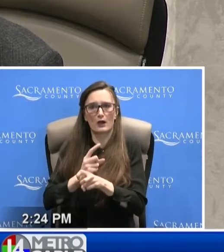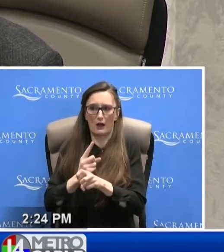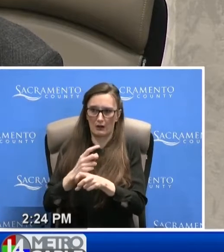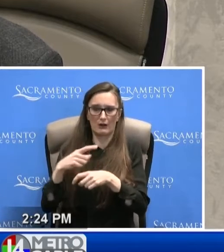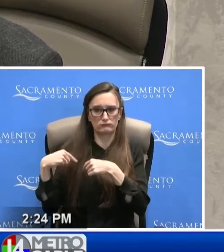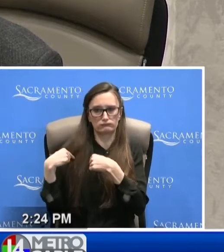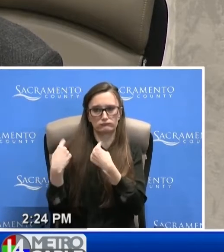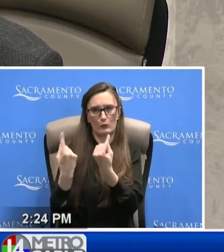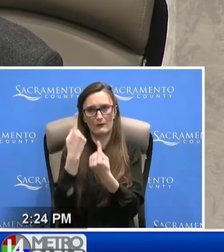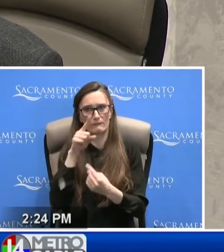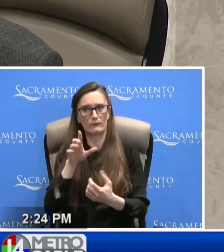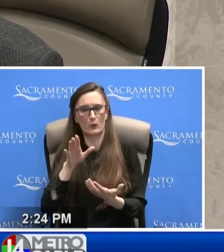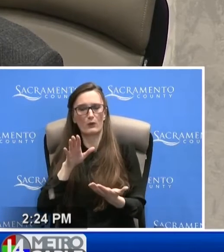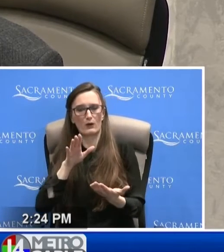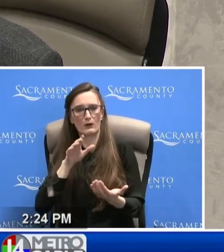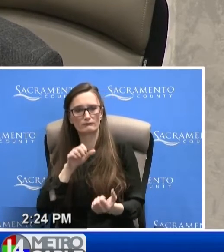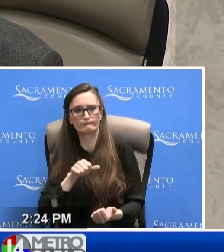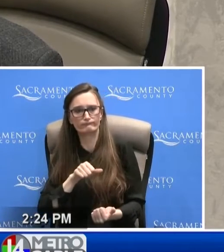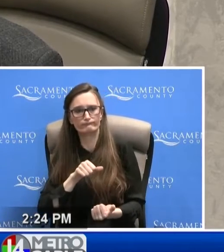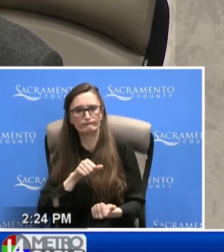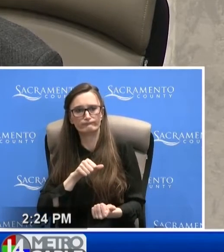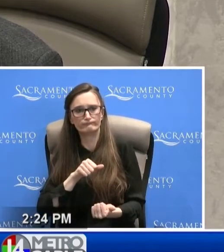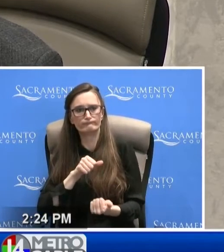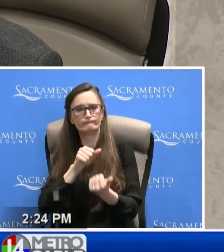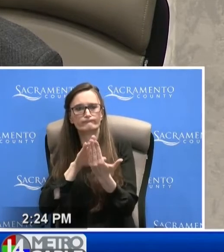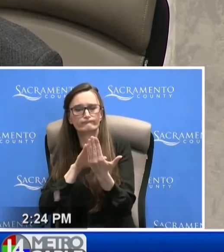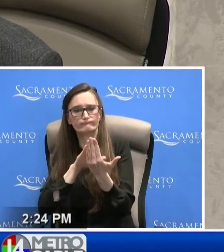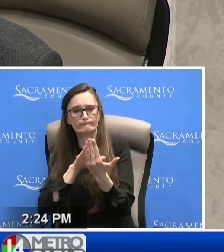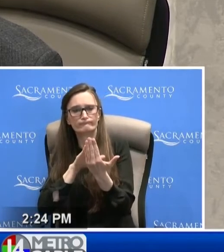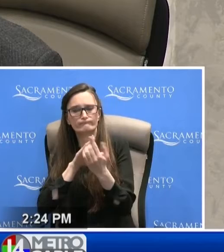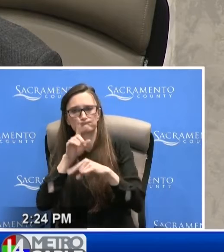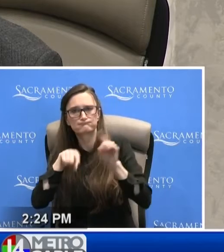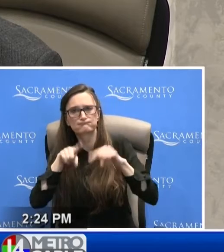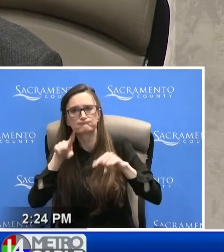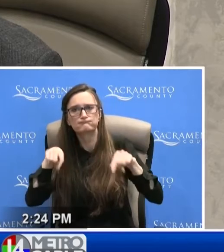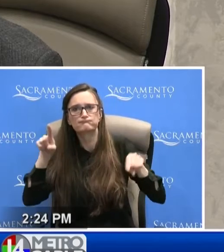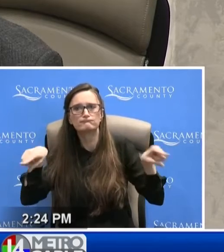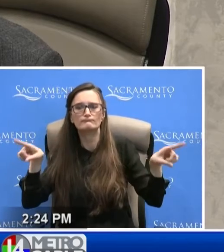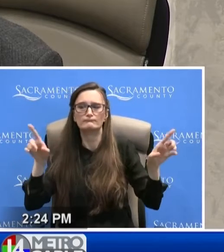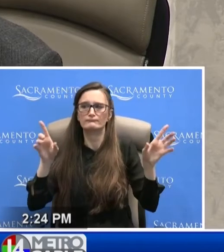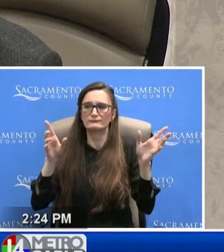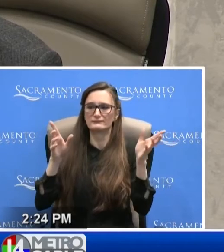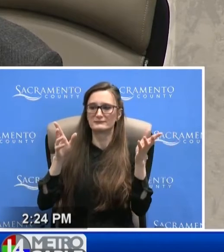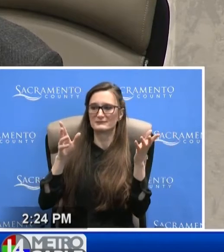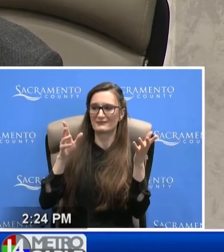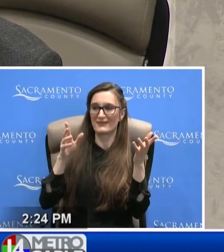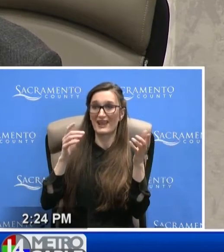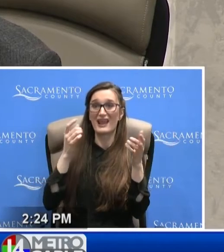address the myriad of of guidance guidelines, as well as obviously the